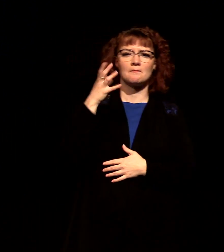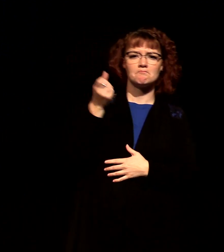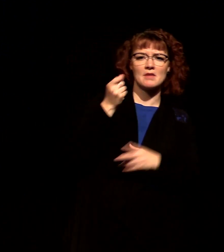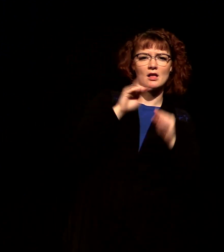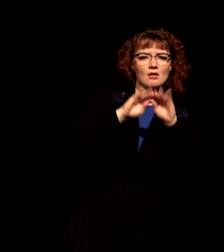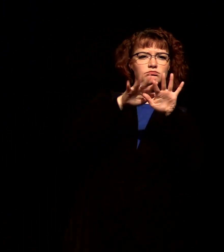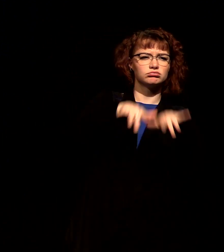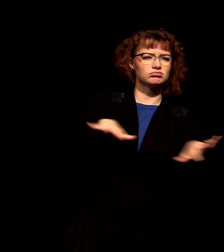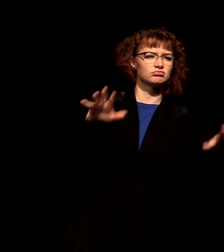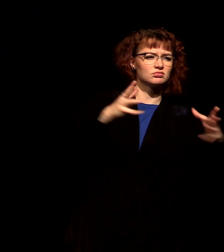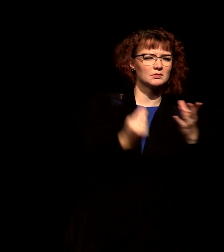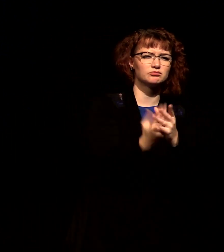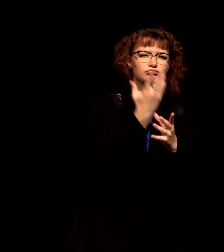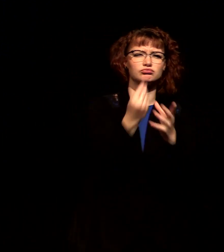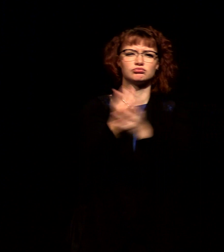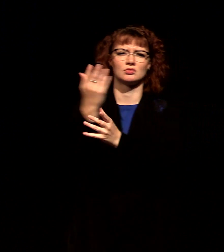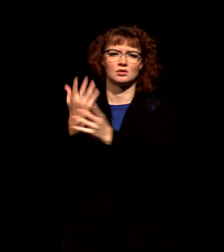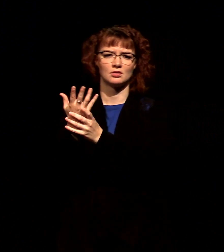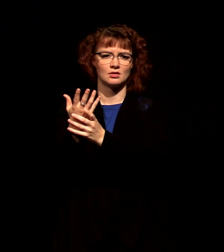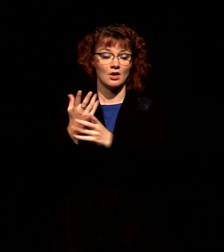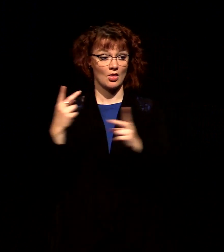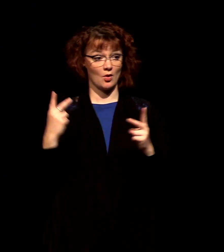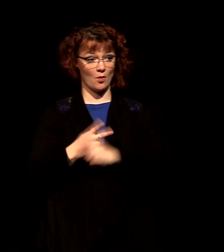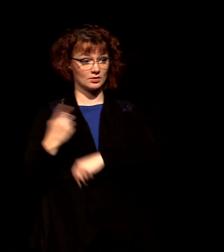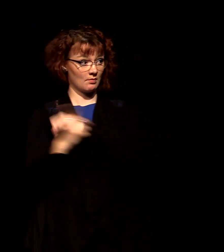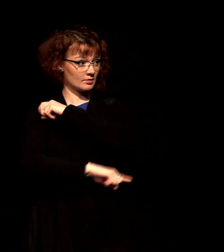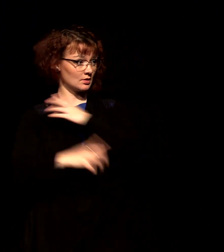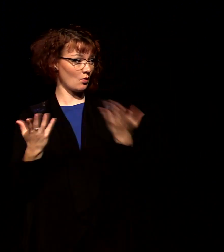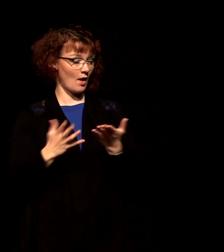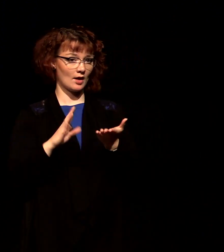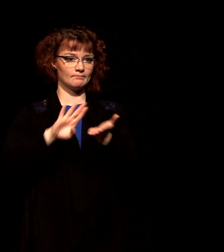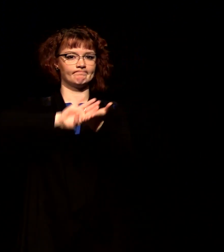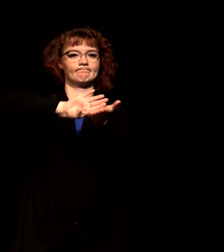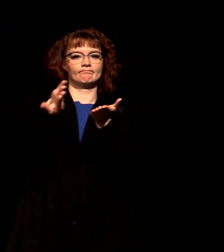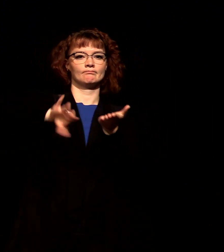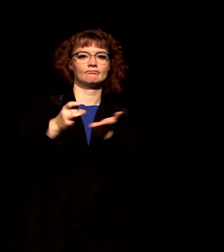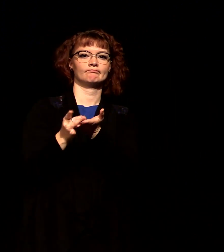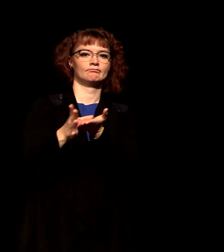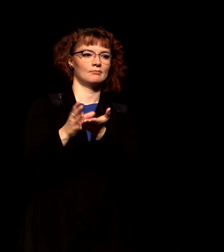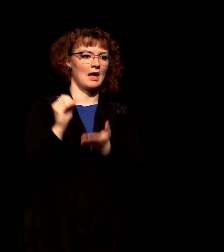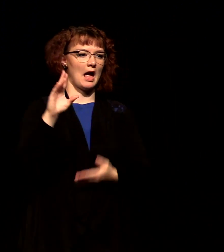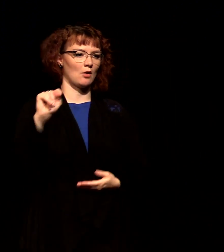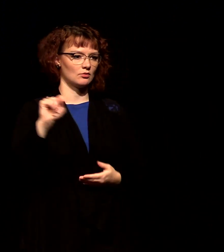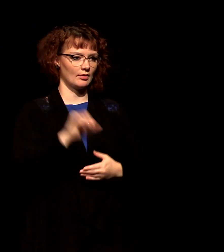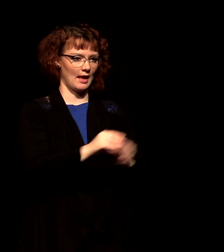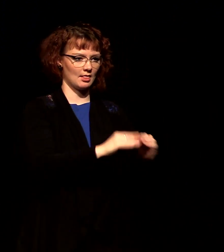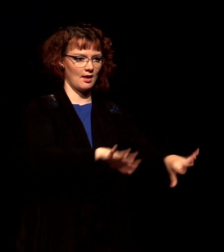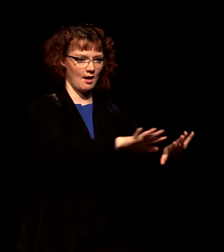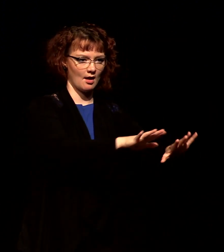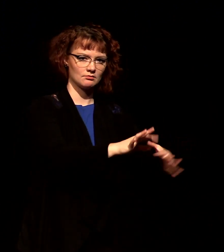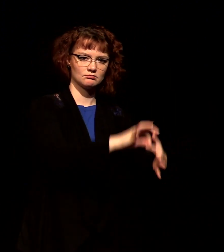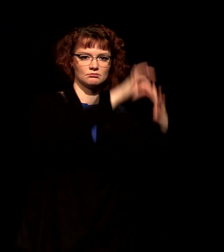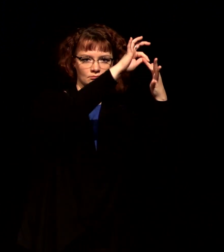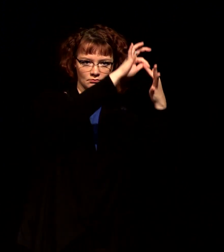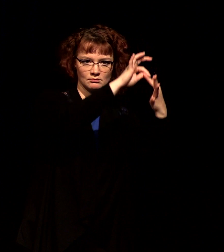the greatest punishment would be exile. And in fact, in Israel's history that happened twice, first time to the northern